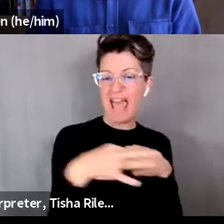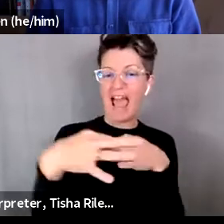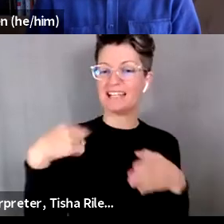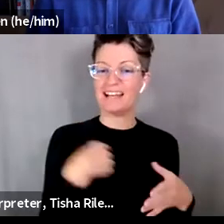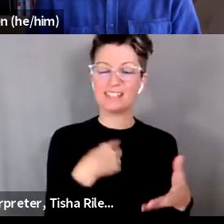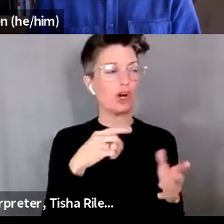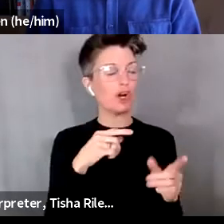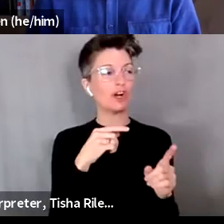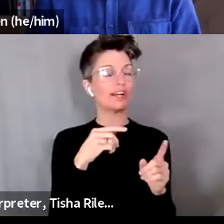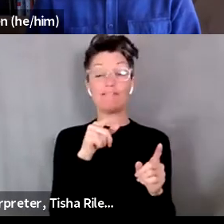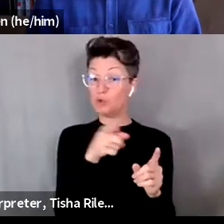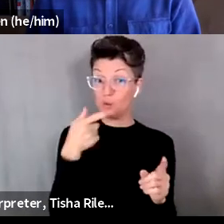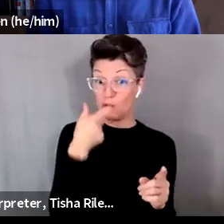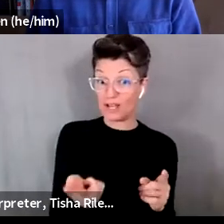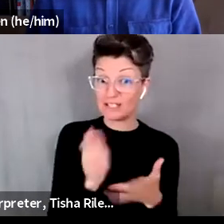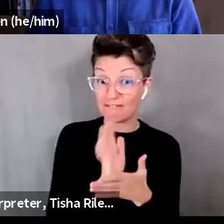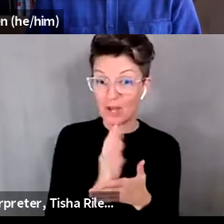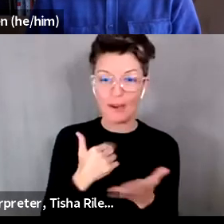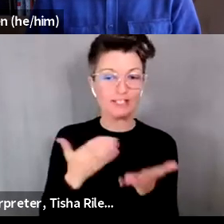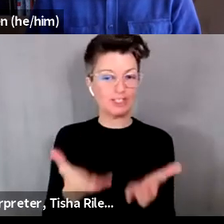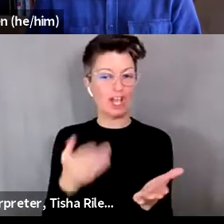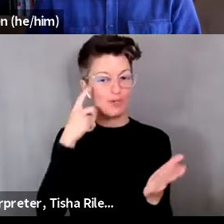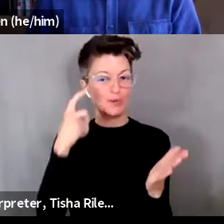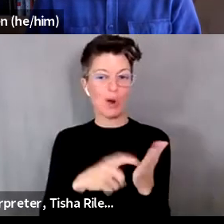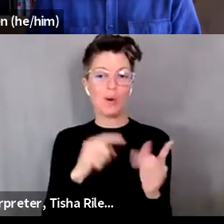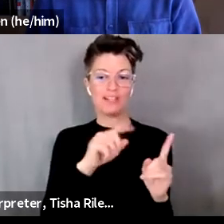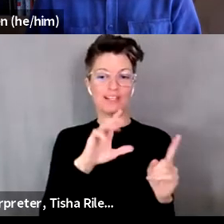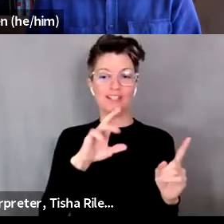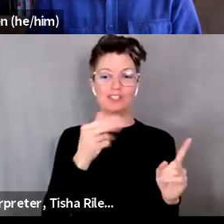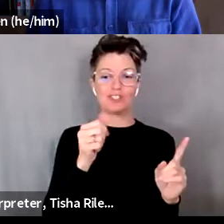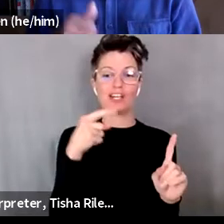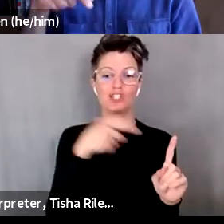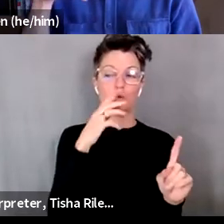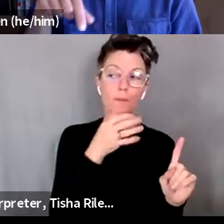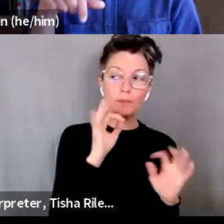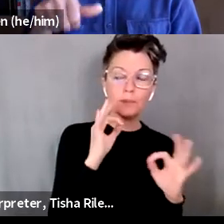to view the film again, I suggest that you look for those moments. They're moments where you can kind of feel